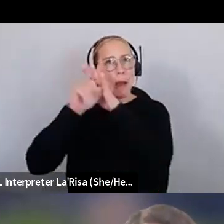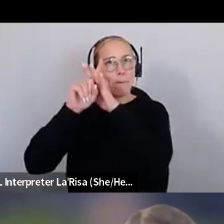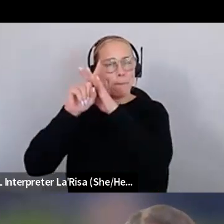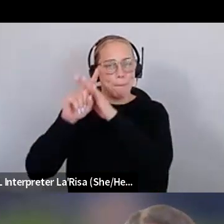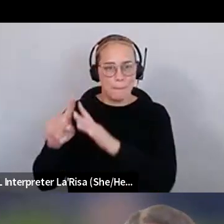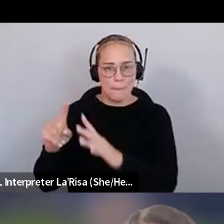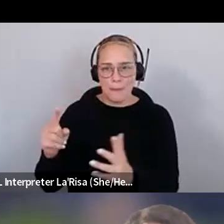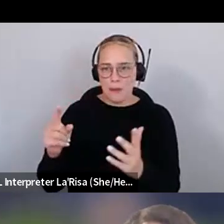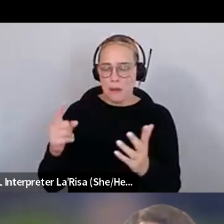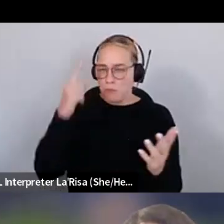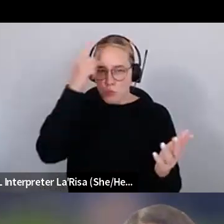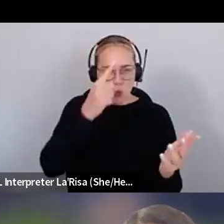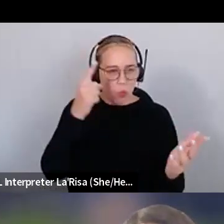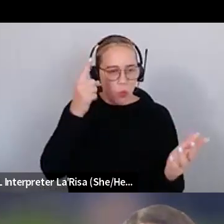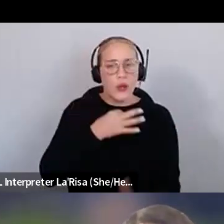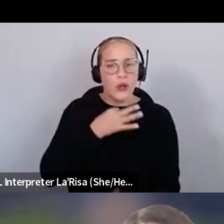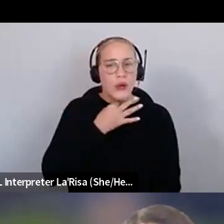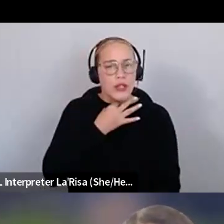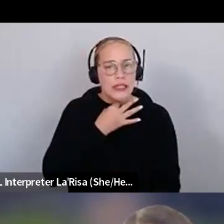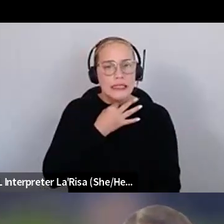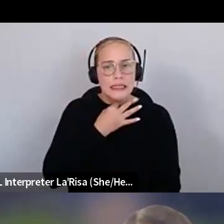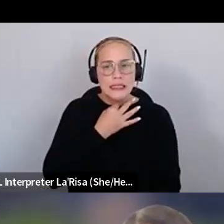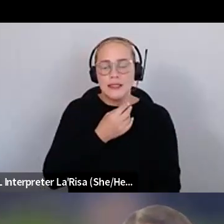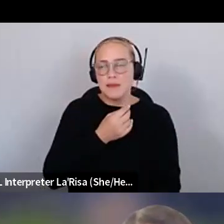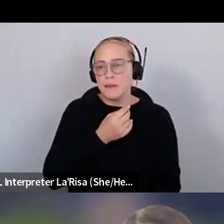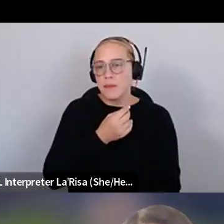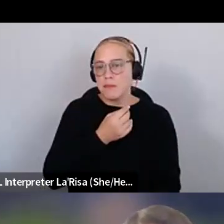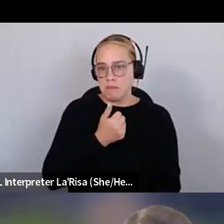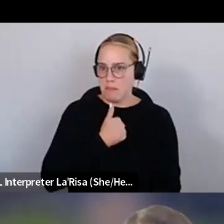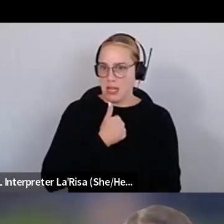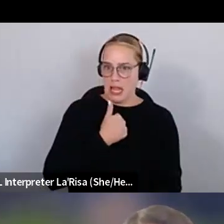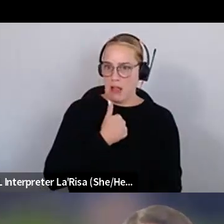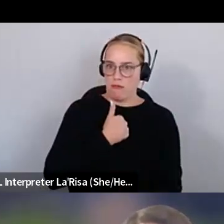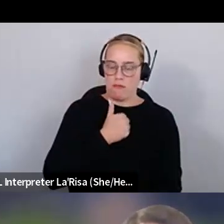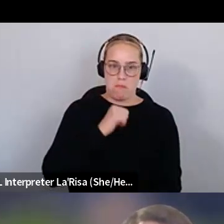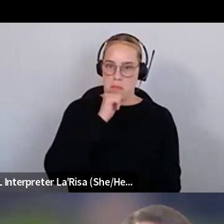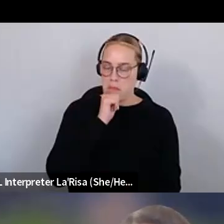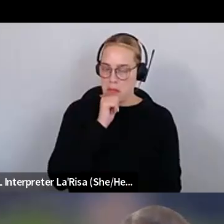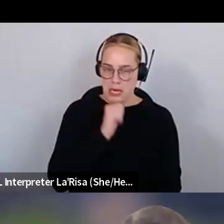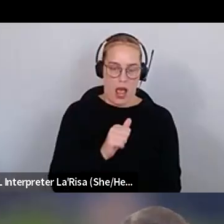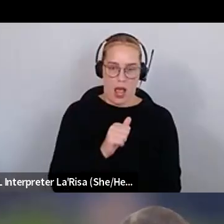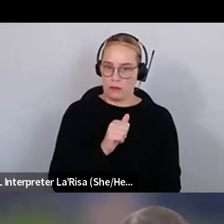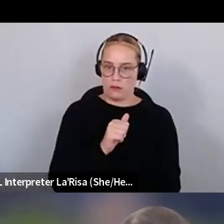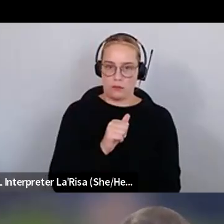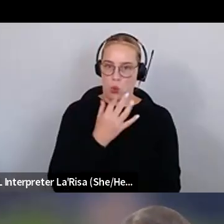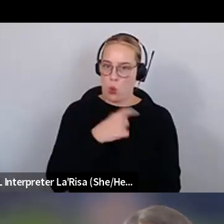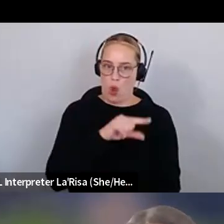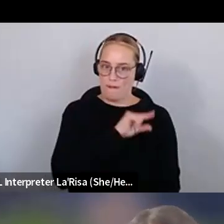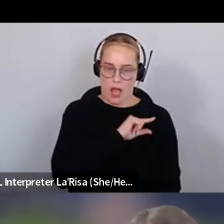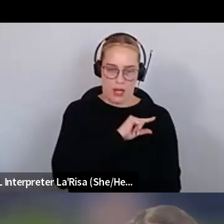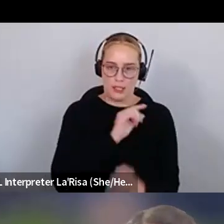: I have a question stirred up by the example of the use of ASL. I was